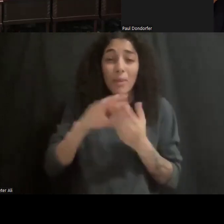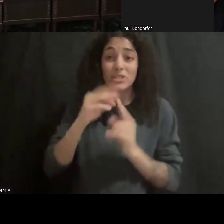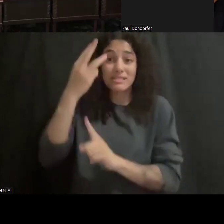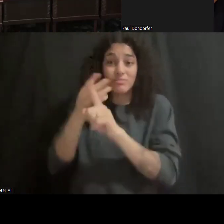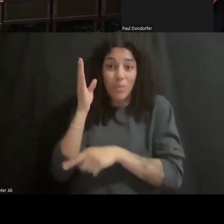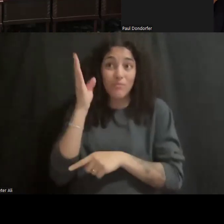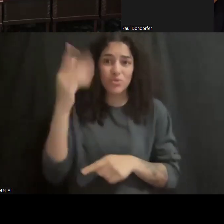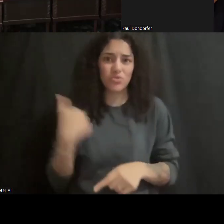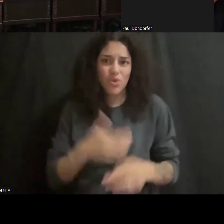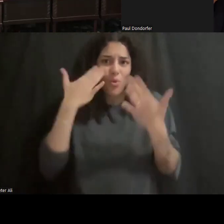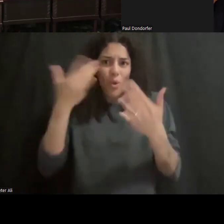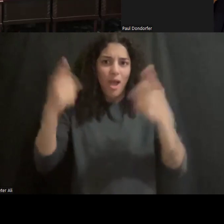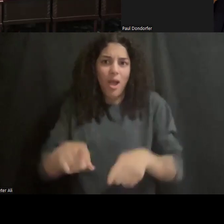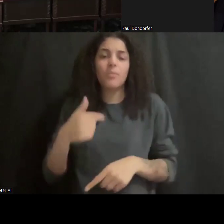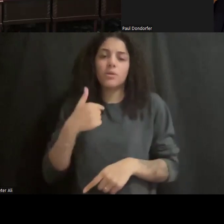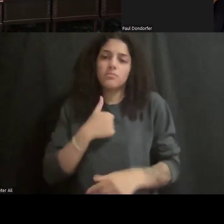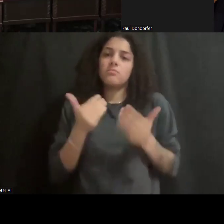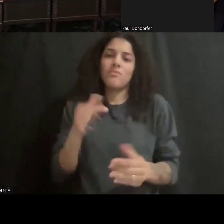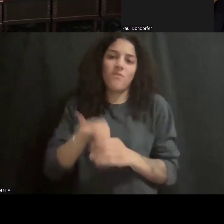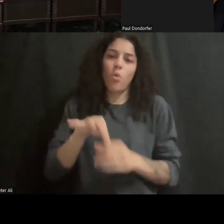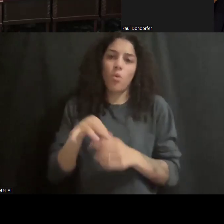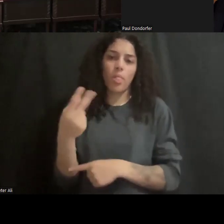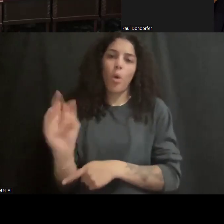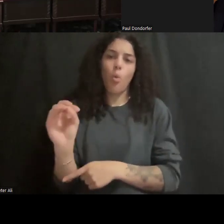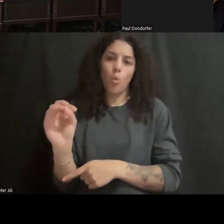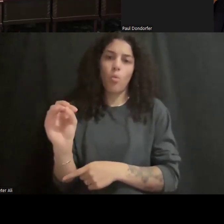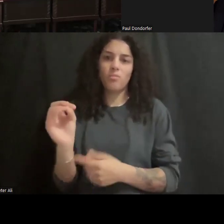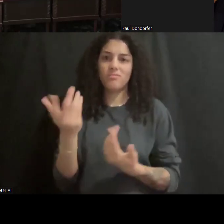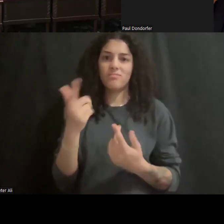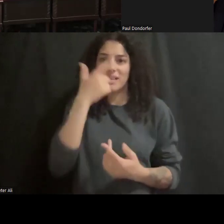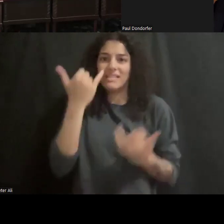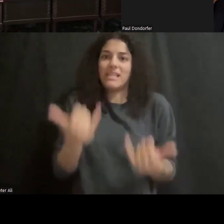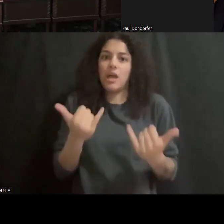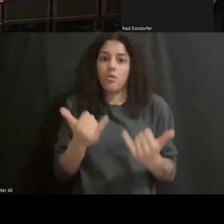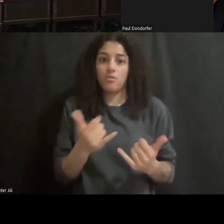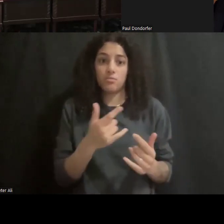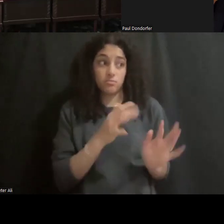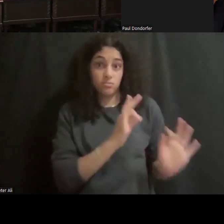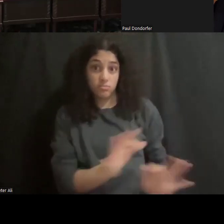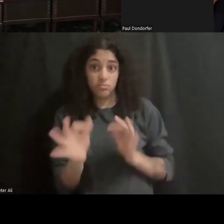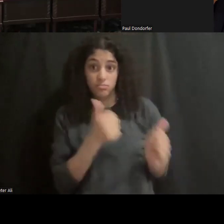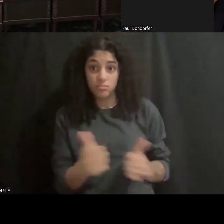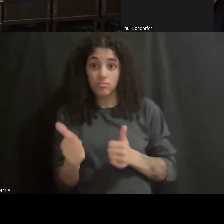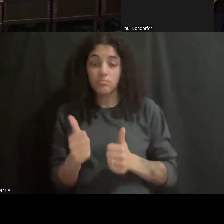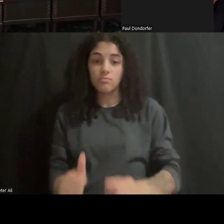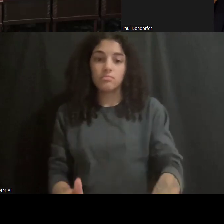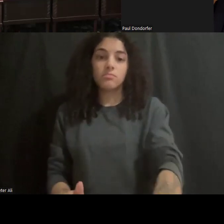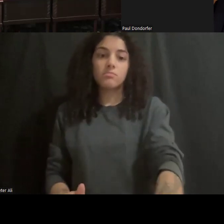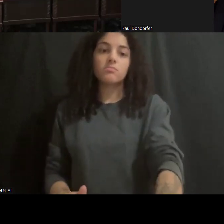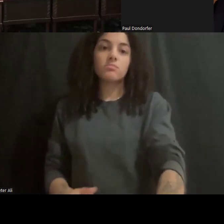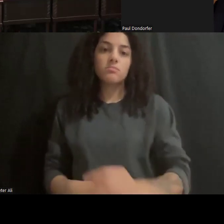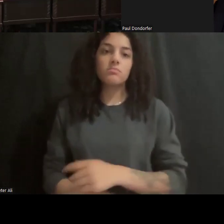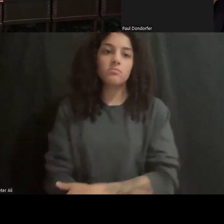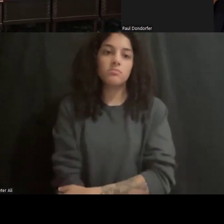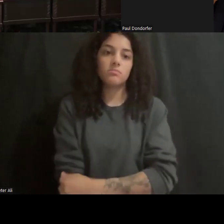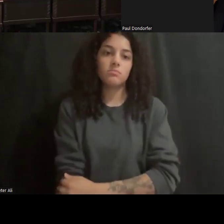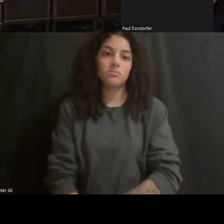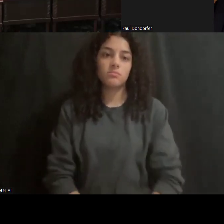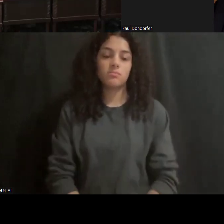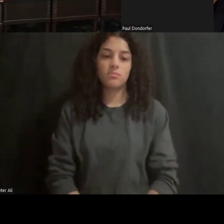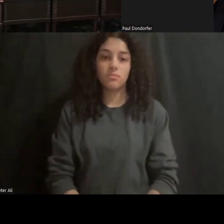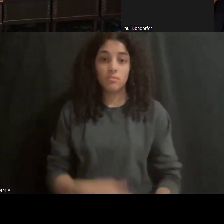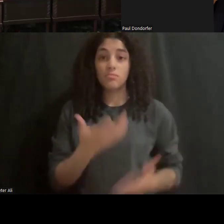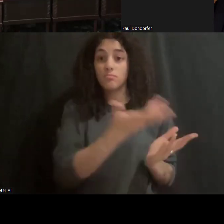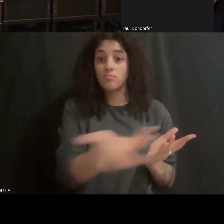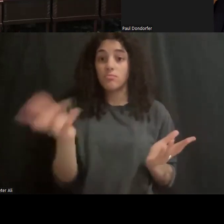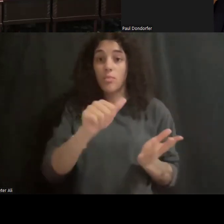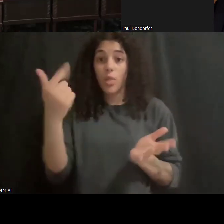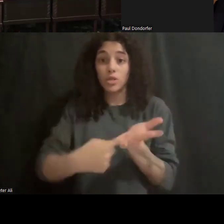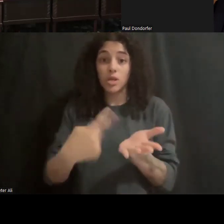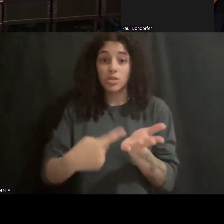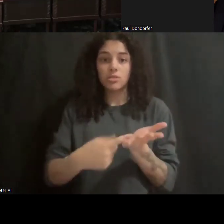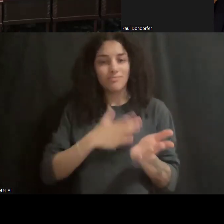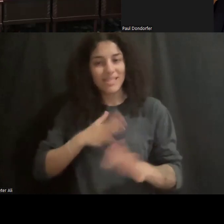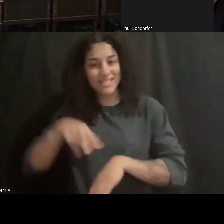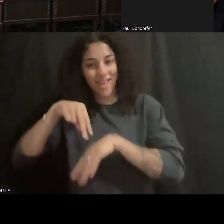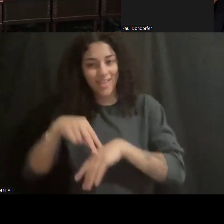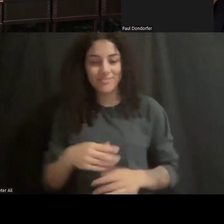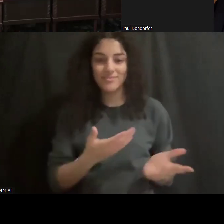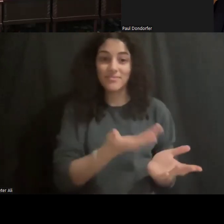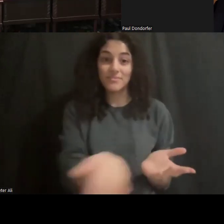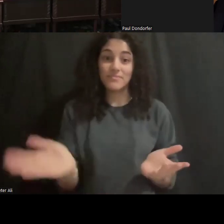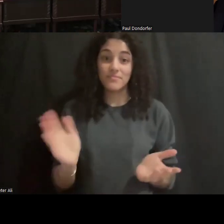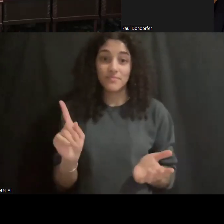going to be voting no especially now Okay Okay Very much Any other discussion while standing